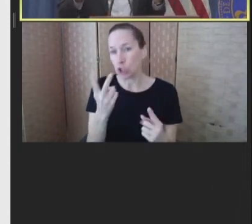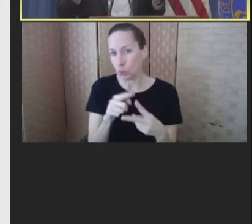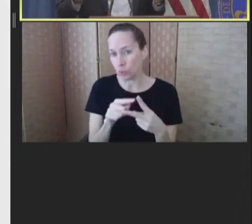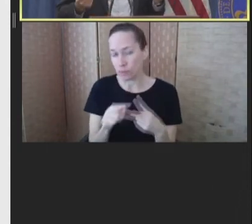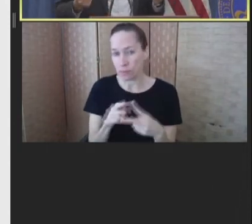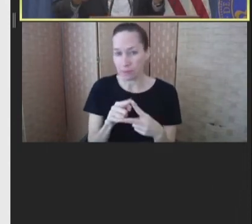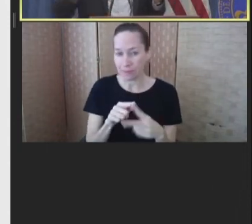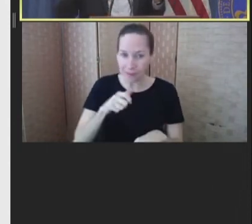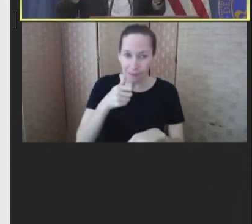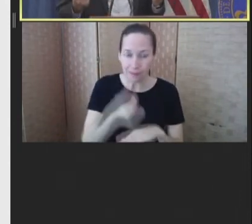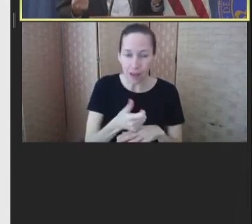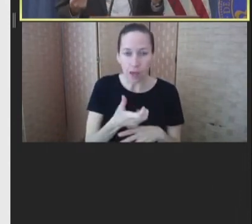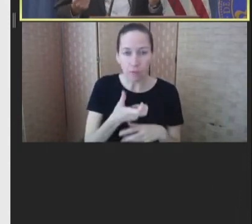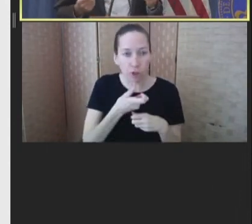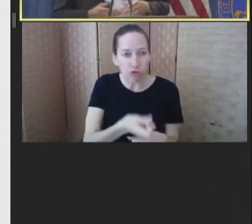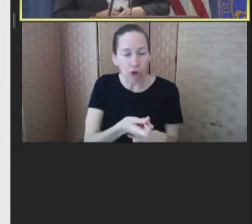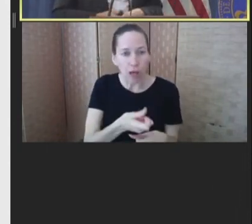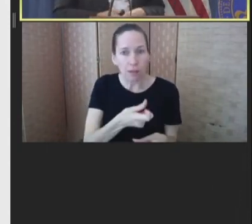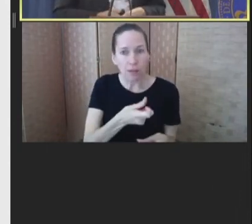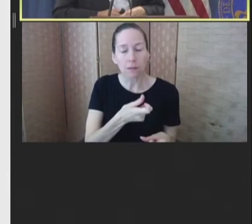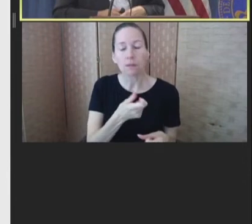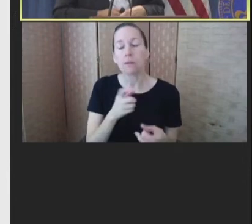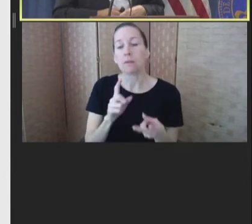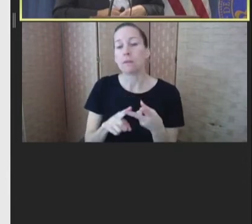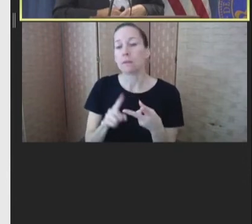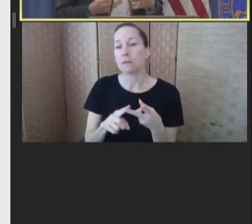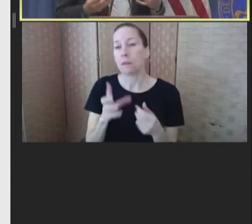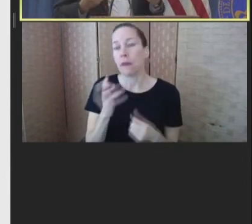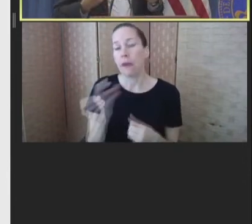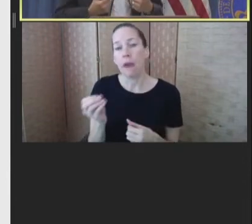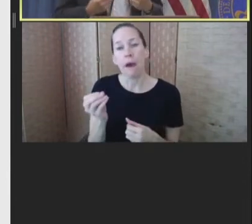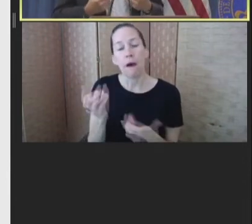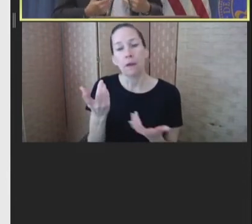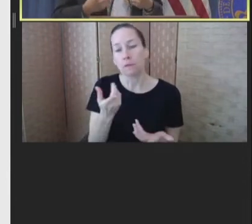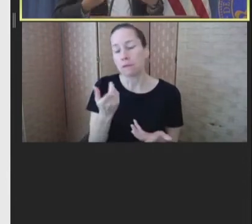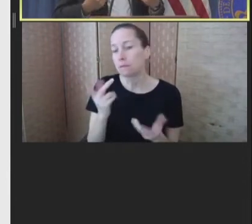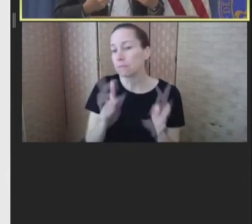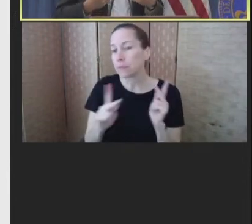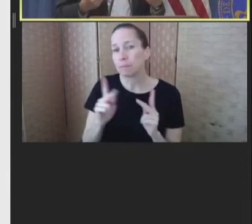practical issues around access. And the question for me is as a health -- this is not sort of an